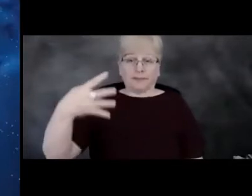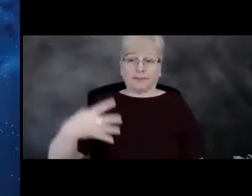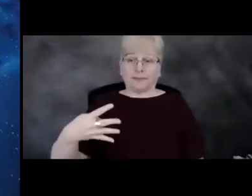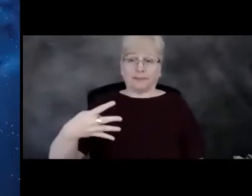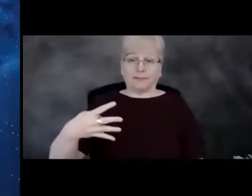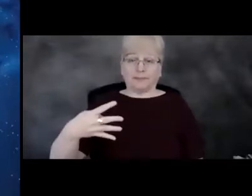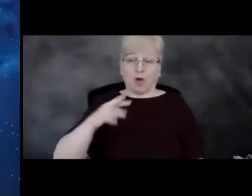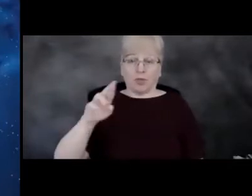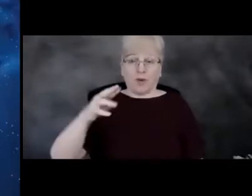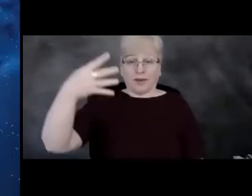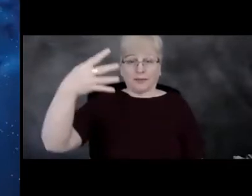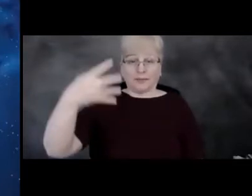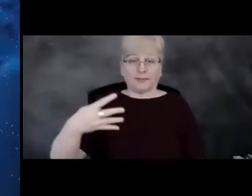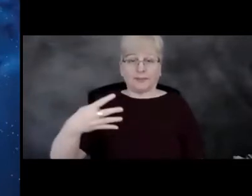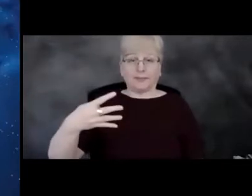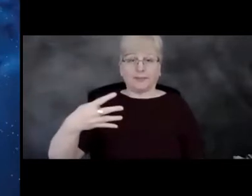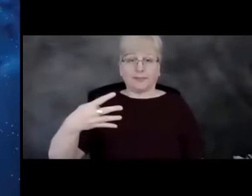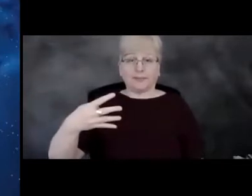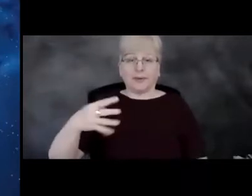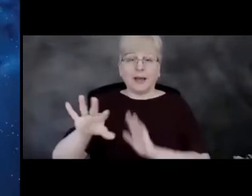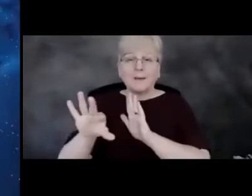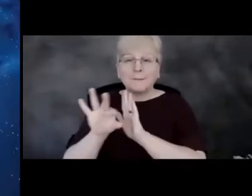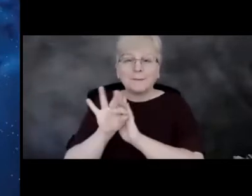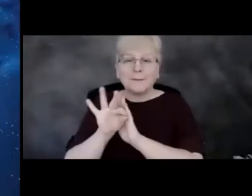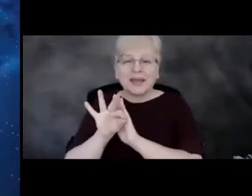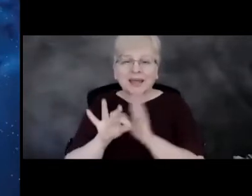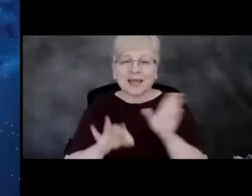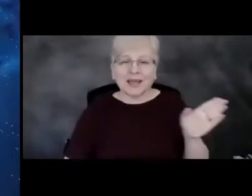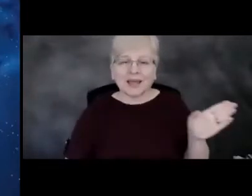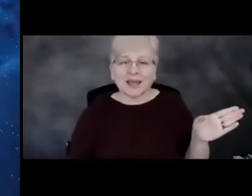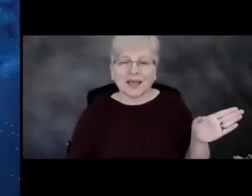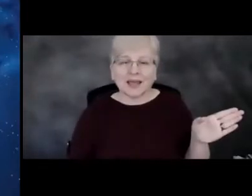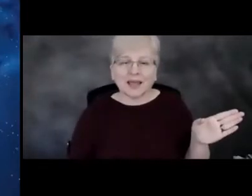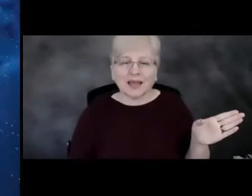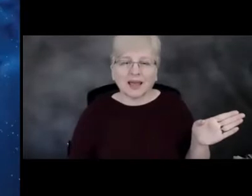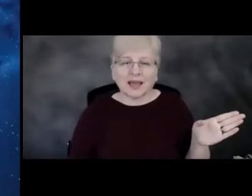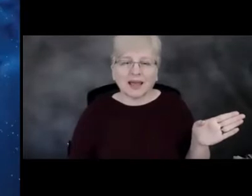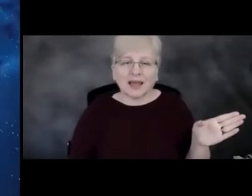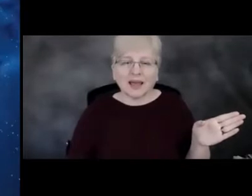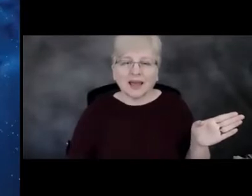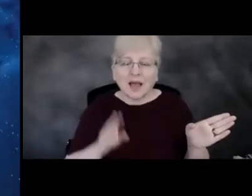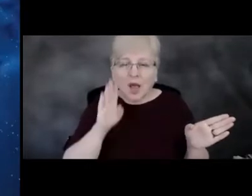you go to the templates settings button here, 16:56:39 and here you can reset it to the